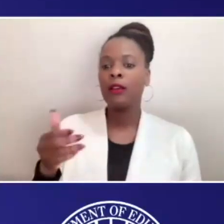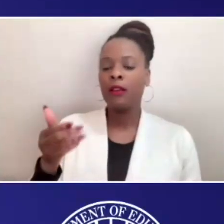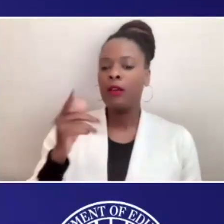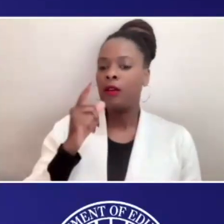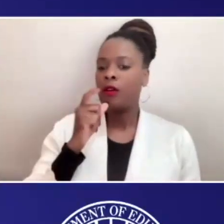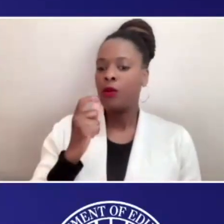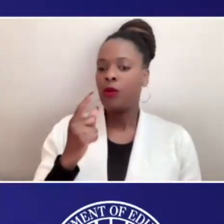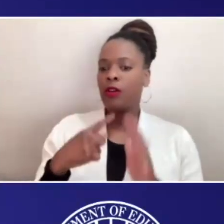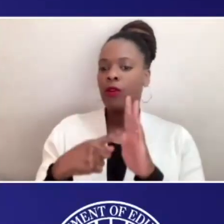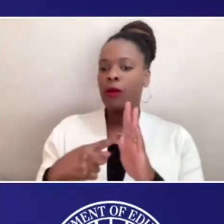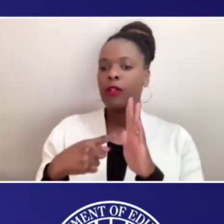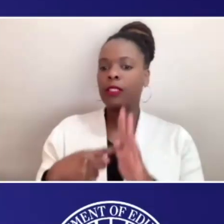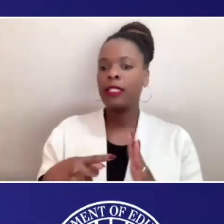Public institutions, primary? Timothy King.